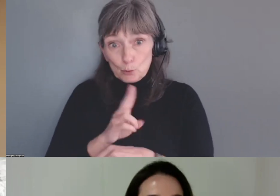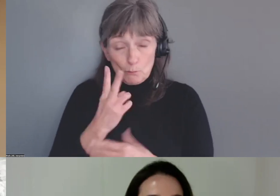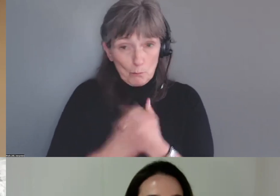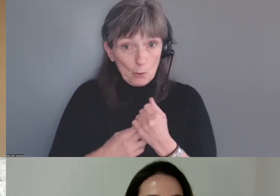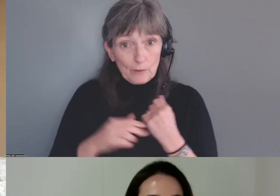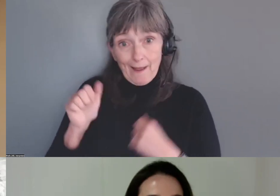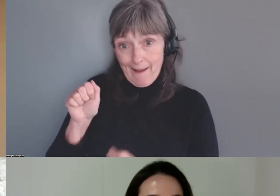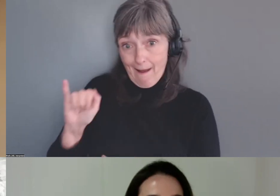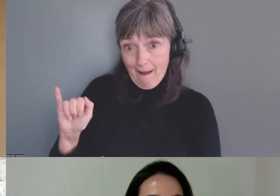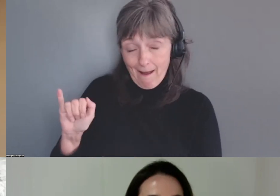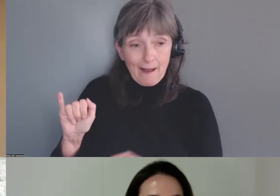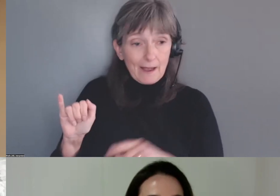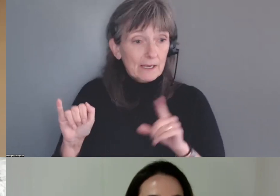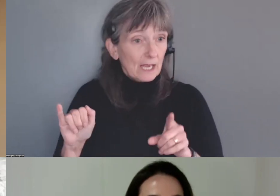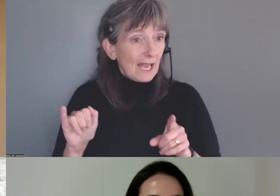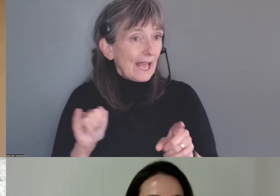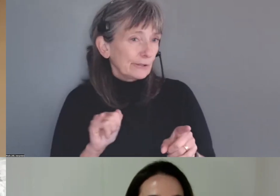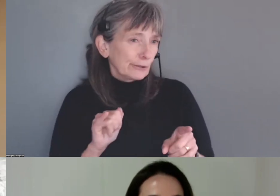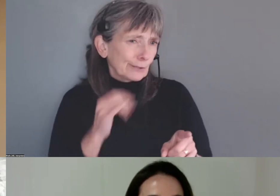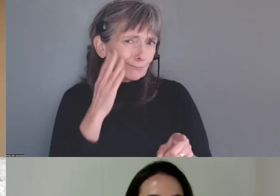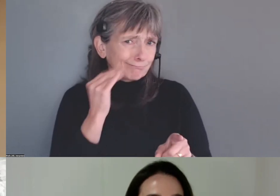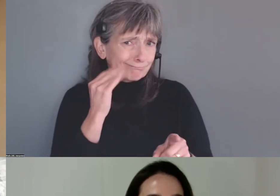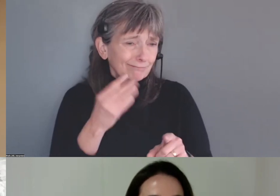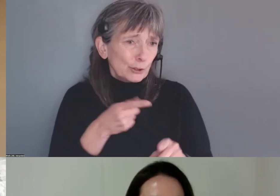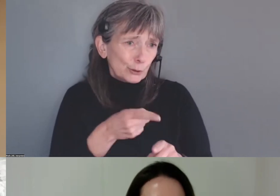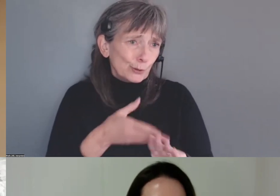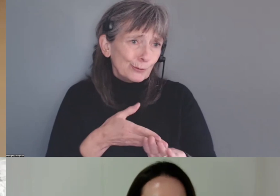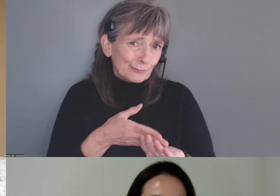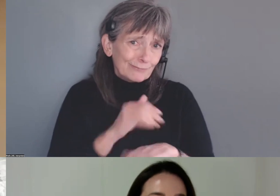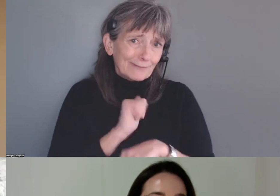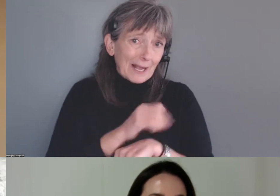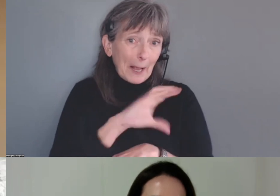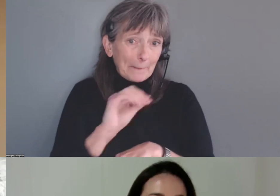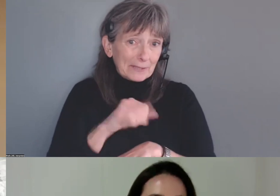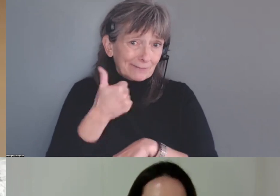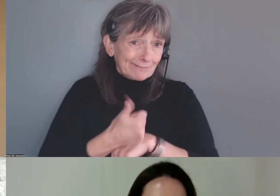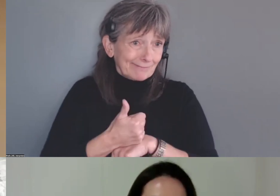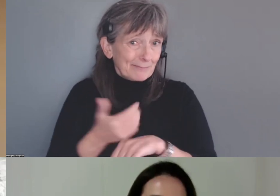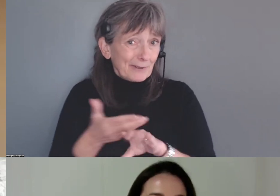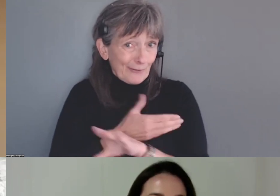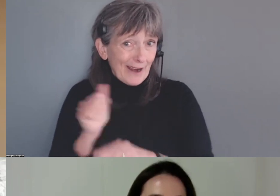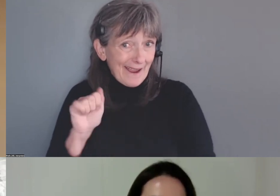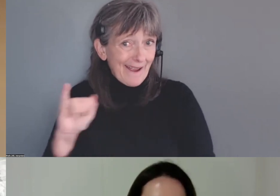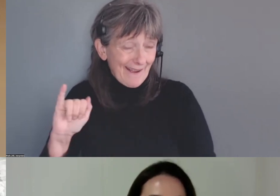obviously been around since before AI has been sort of widely popularized, what kind of changes